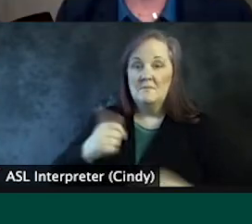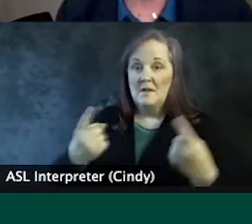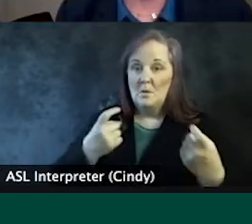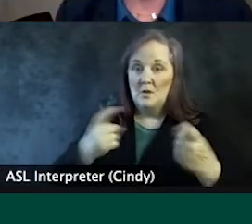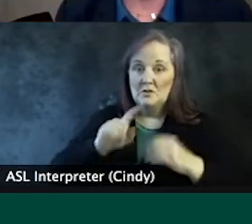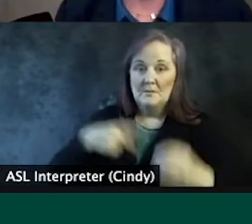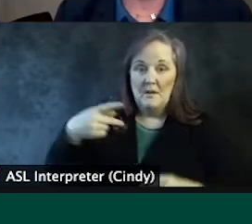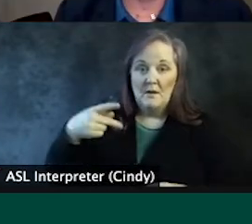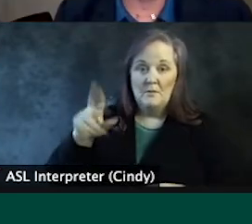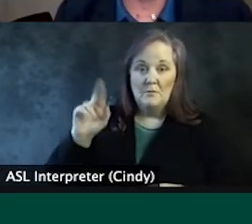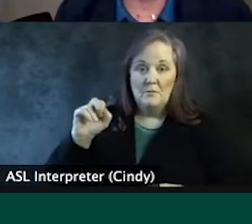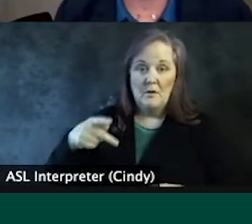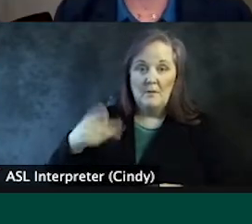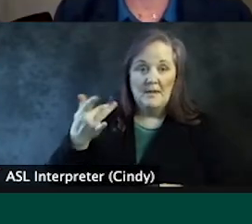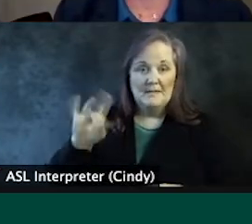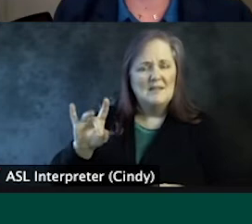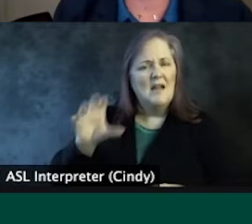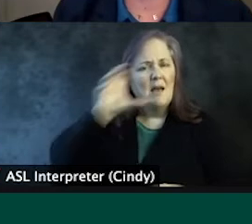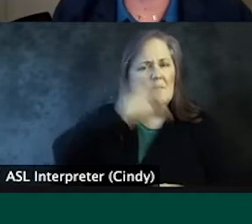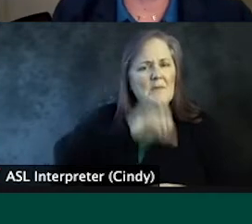And I'm getting, who initiated this? The legislature.